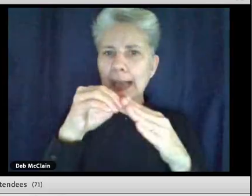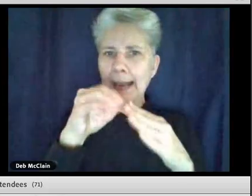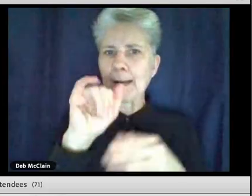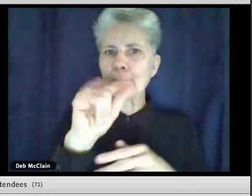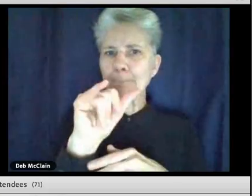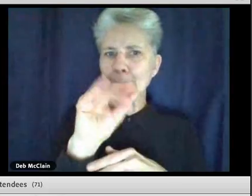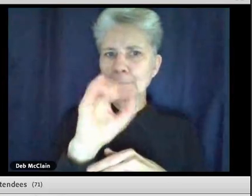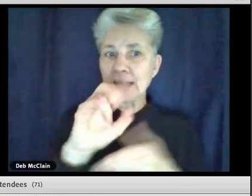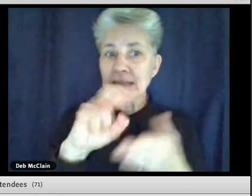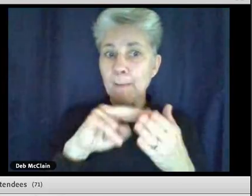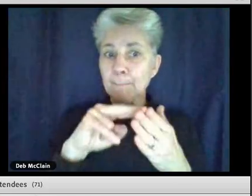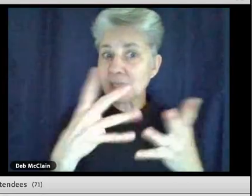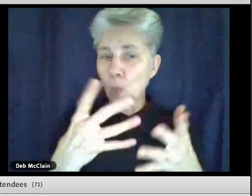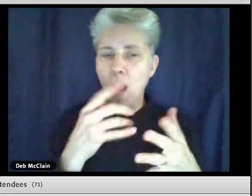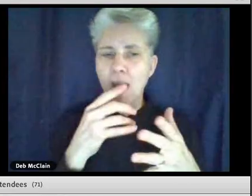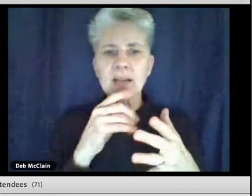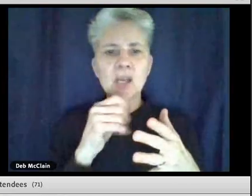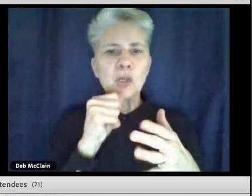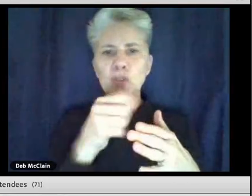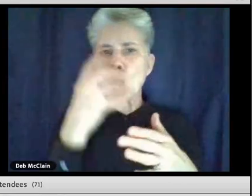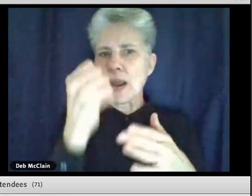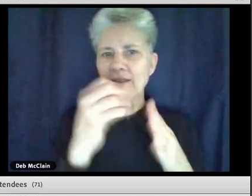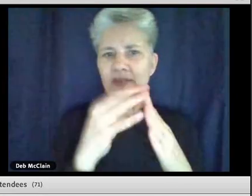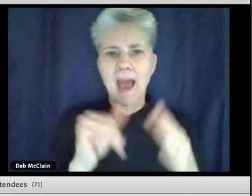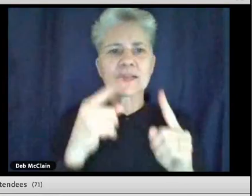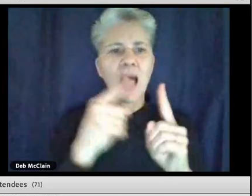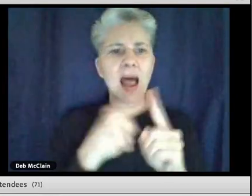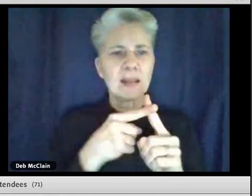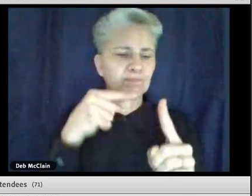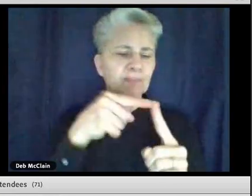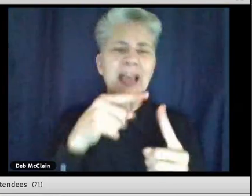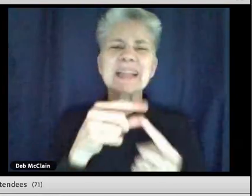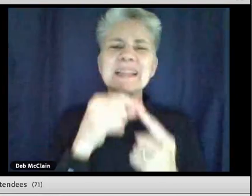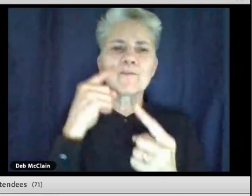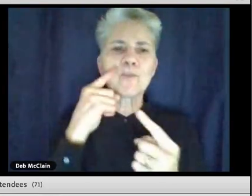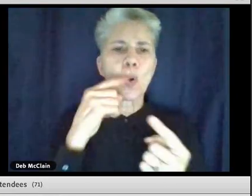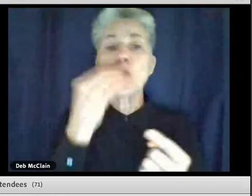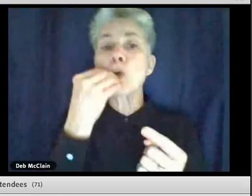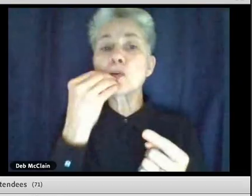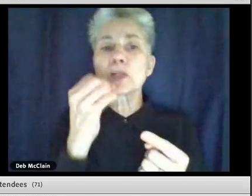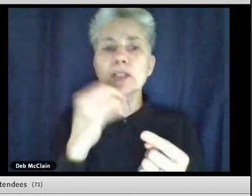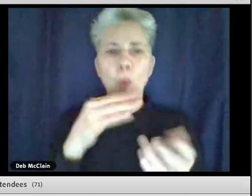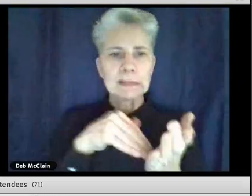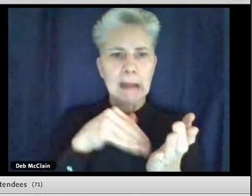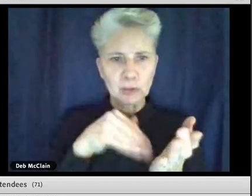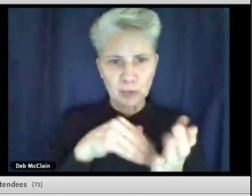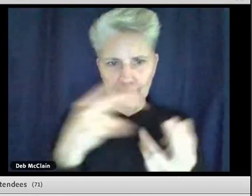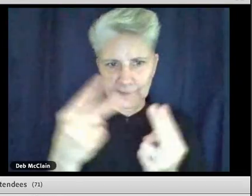except for essential tasks of groceries or going to the doctor, and so that's -- It's got lists of states that are doing that.